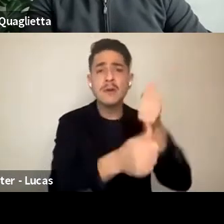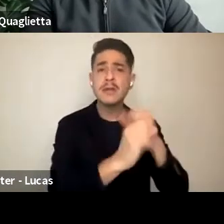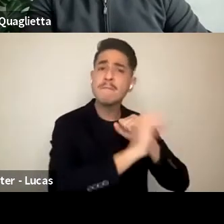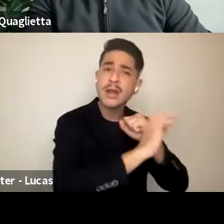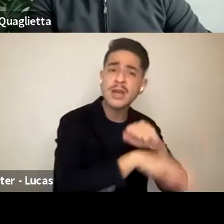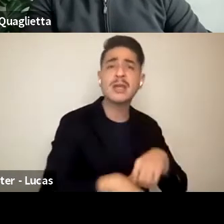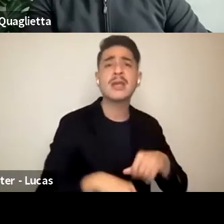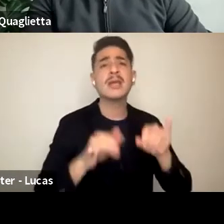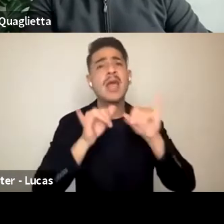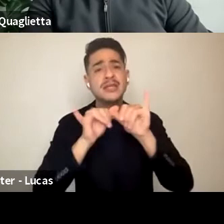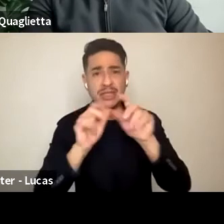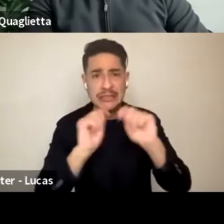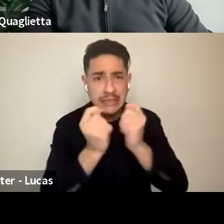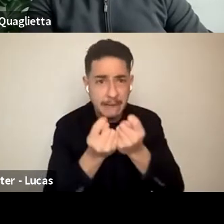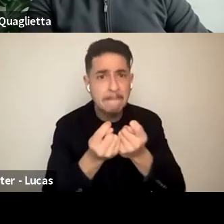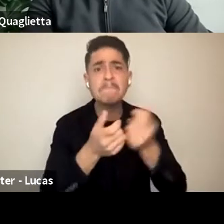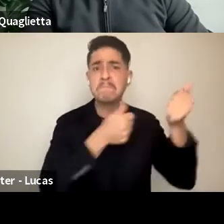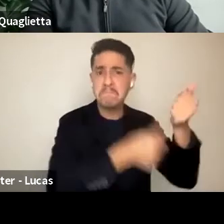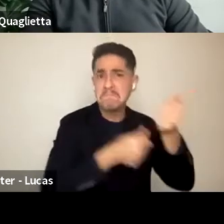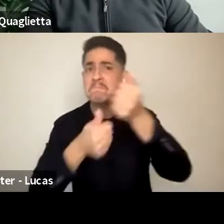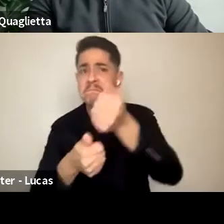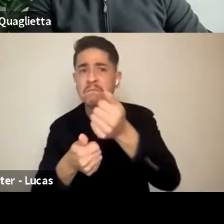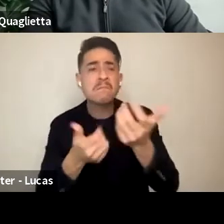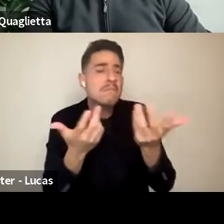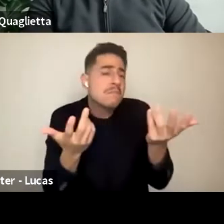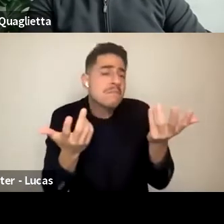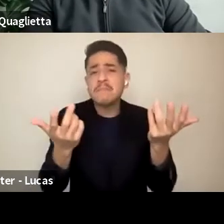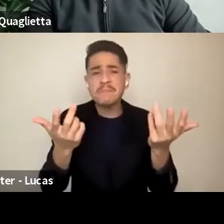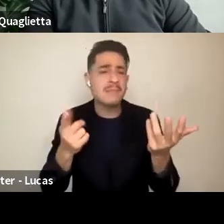And because you're working with everybody, I think we make it work no matter what.